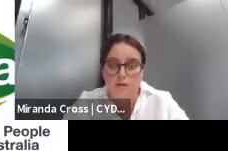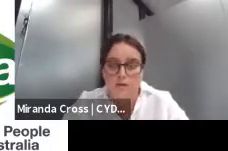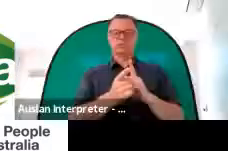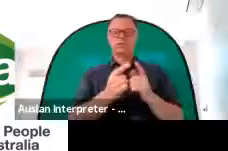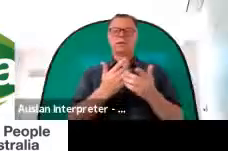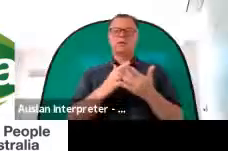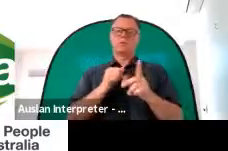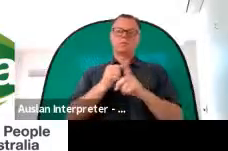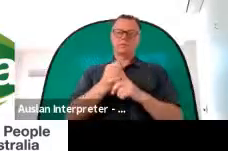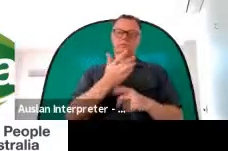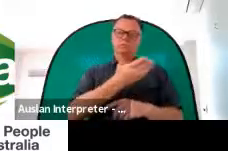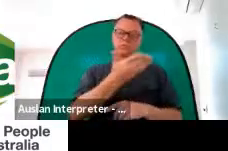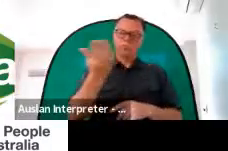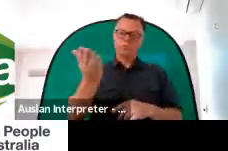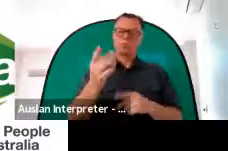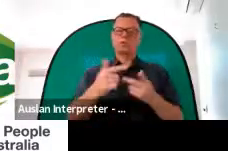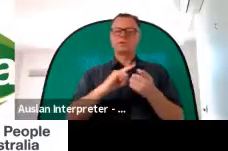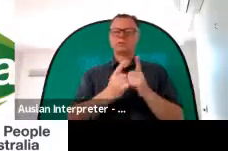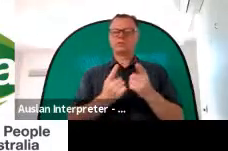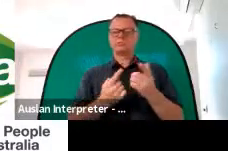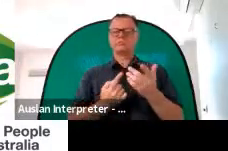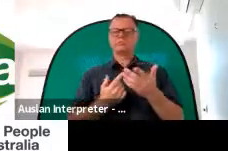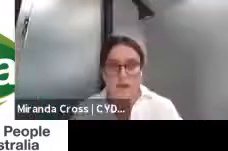the changes and let you know how independent assessments